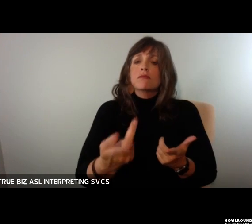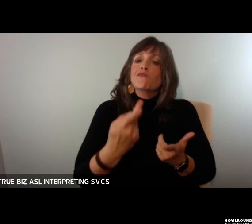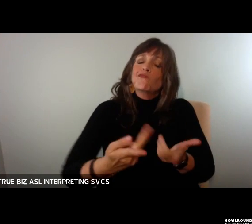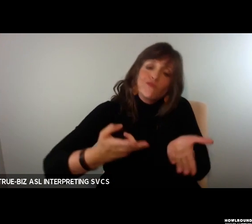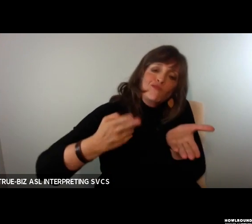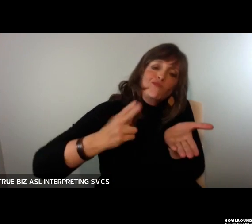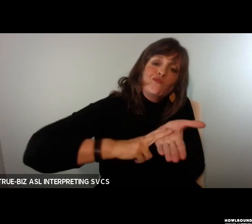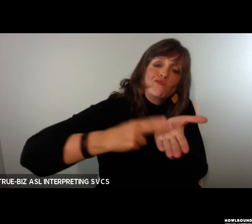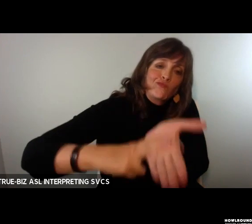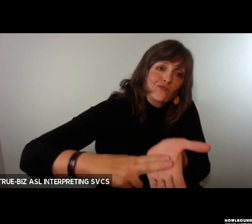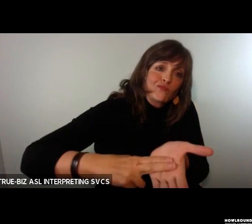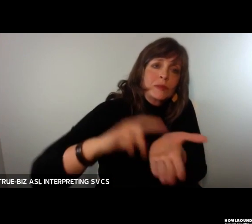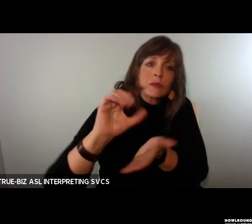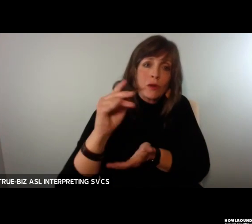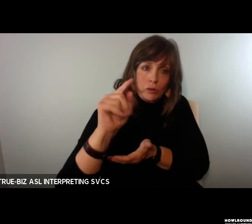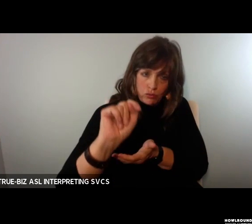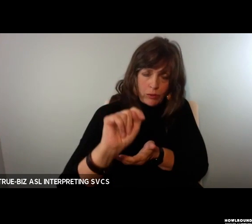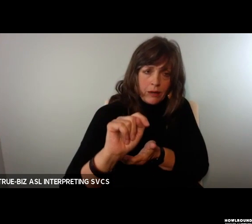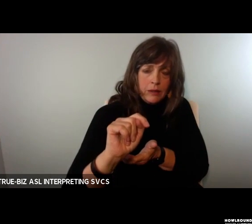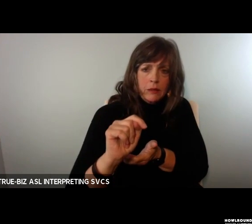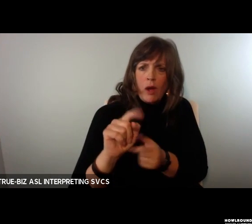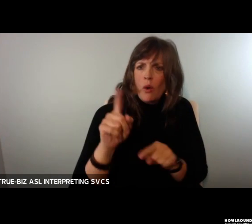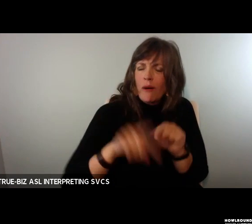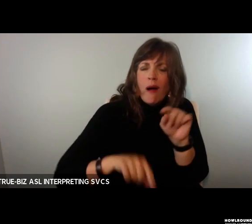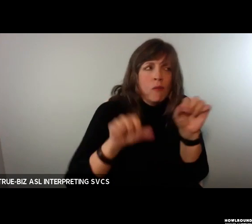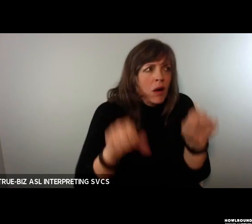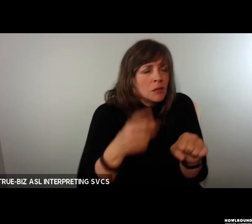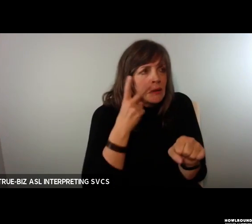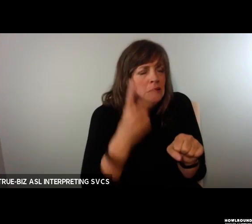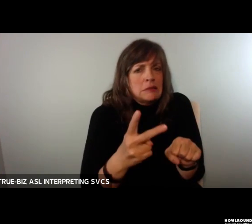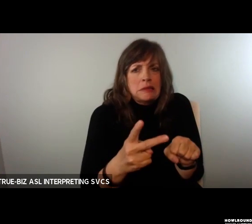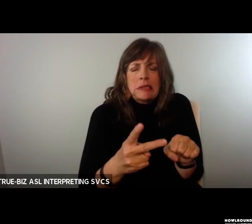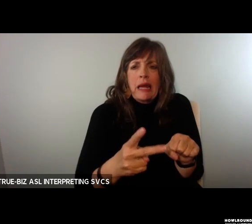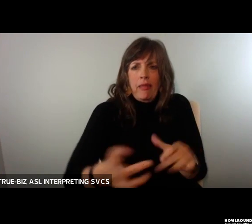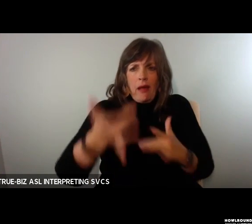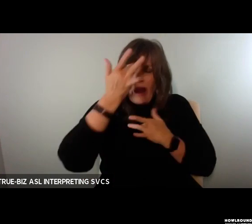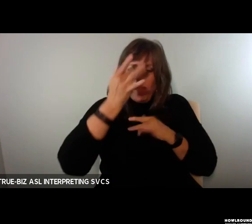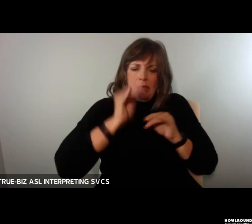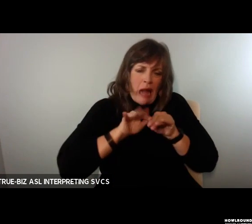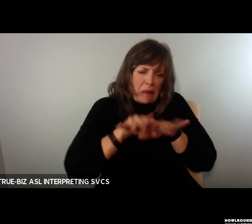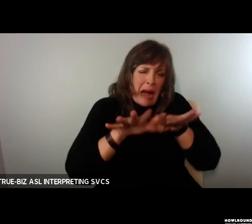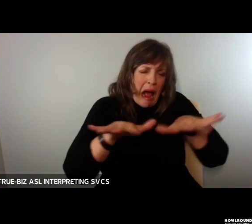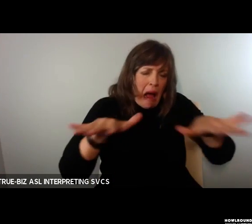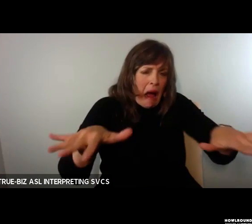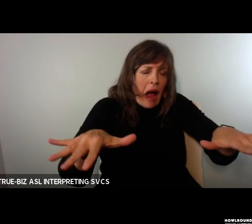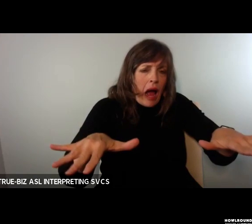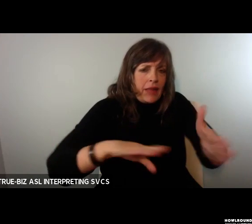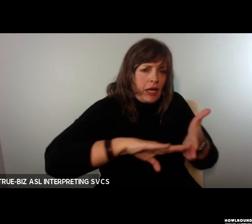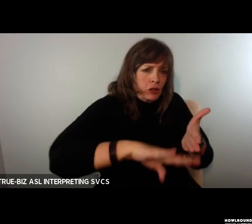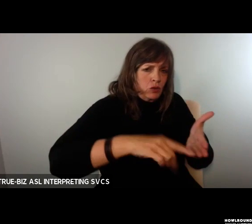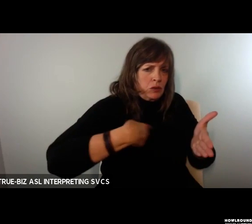and you couldn't have possibly foreseen something like an epidemic, then it excuses you from performing and excuses the other party from paying you from performing